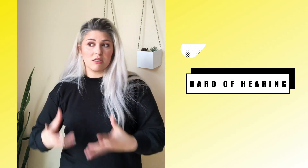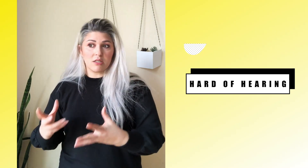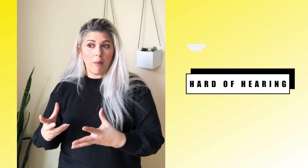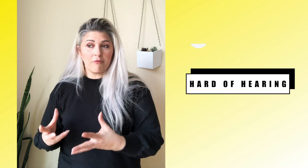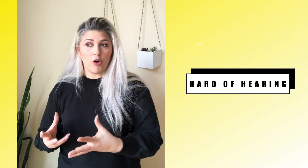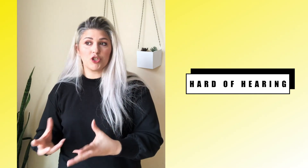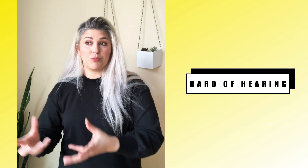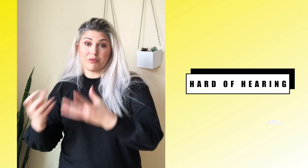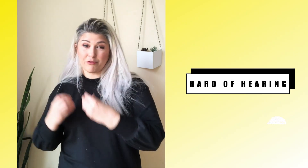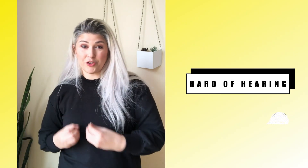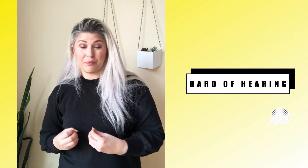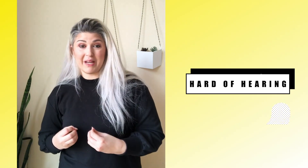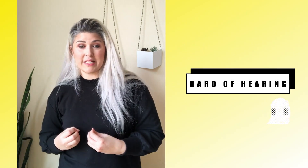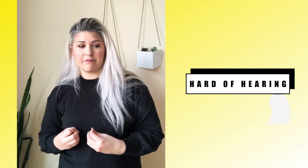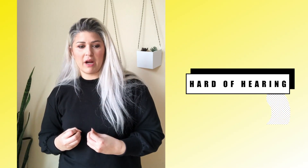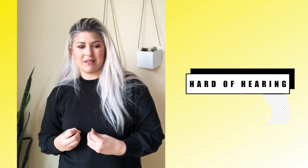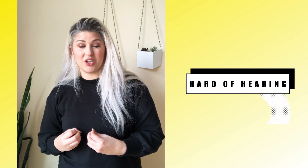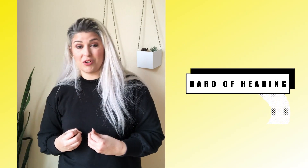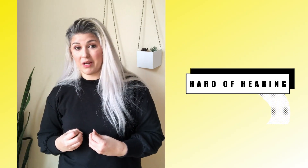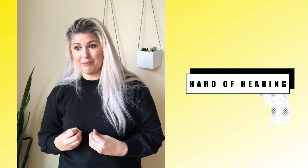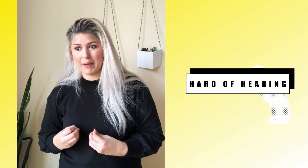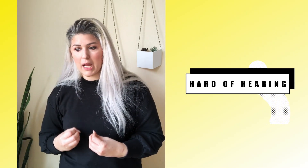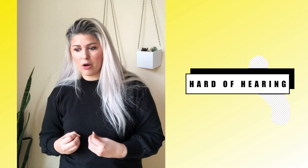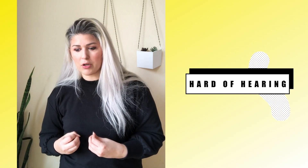Some folks prefer to be identified as hearing impaired.